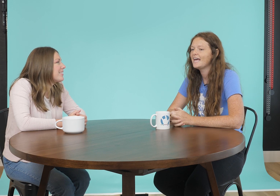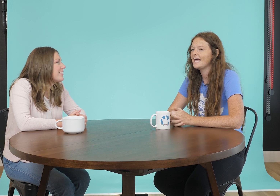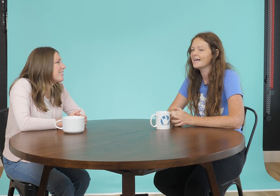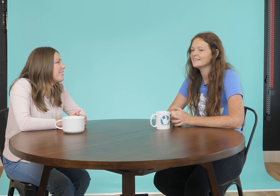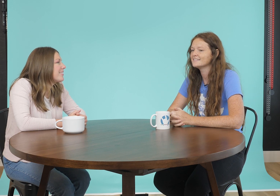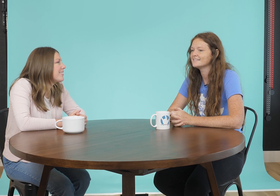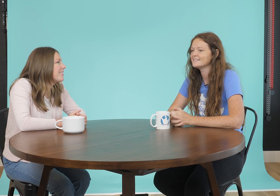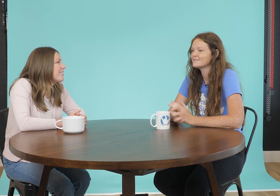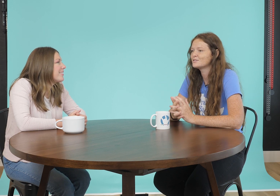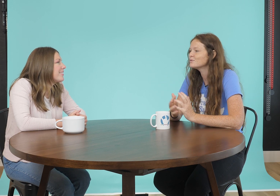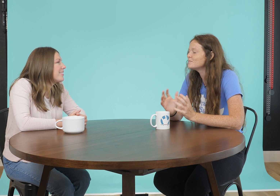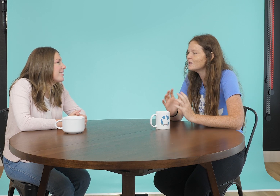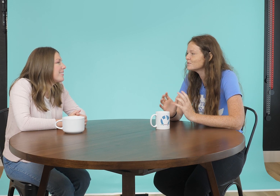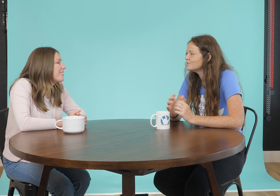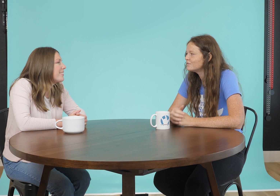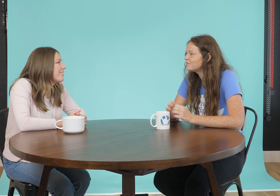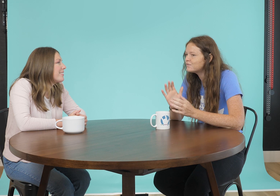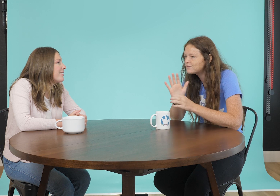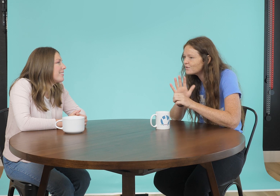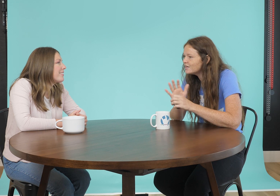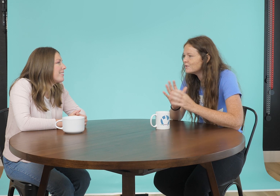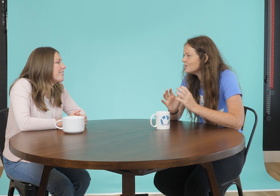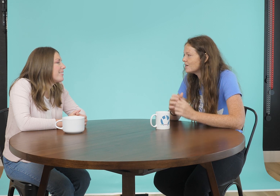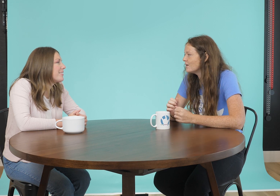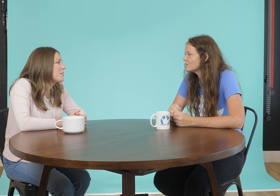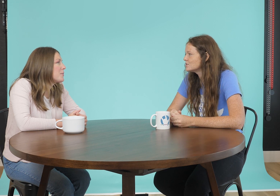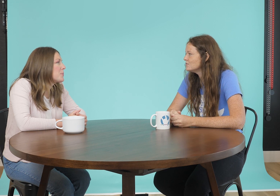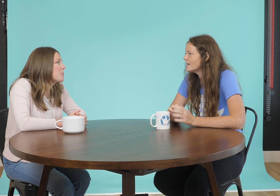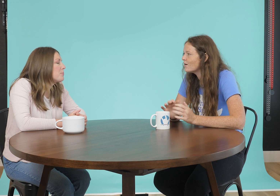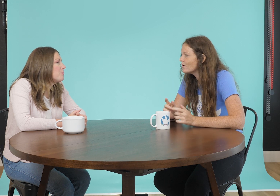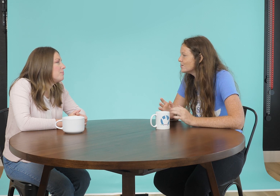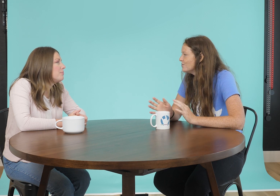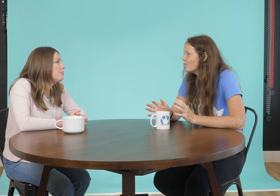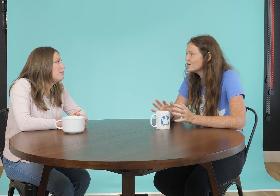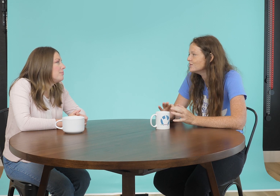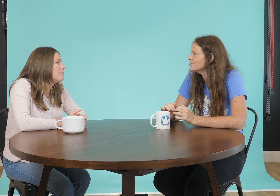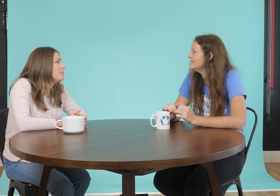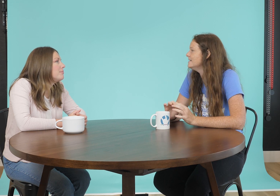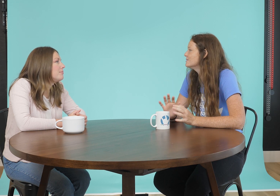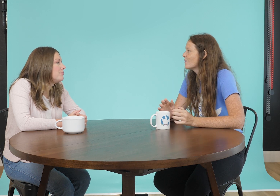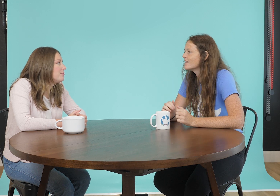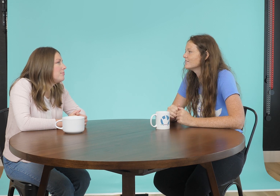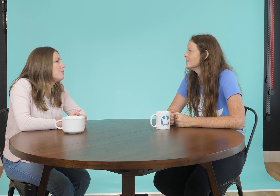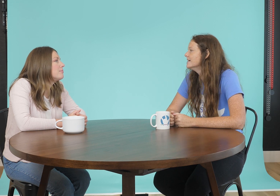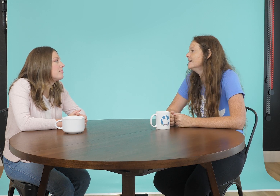And still to be able to fully communicate with a student, how are you, what are your needs? Whatever.